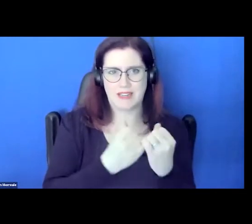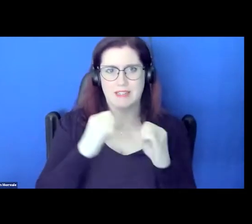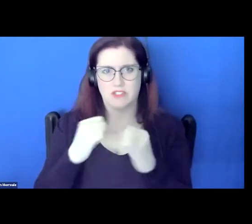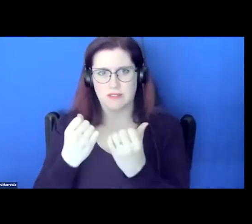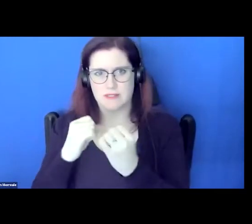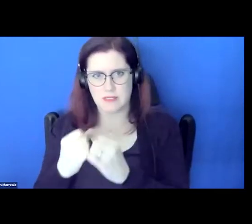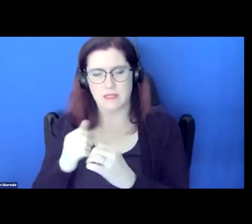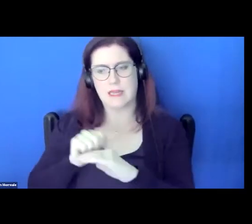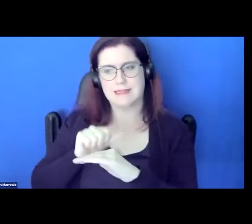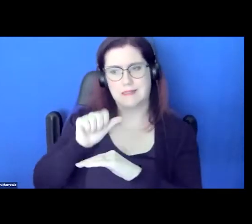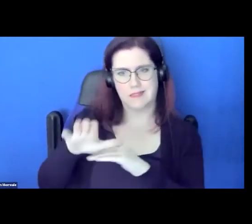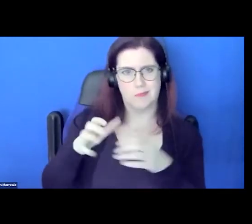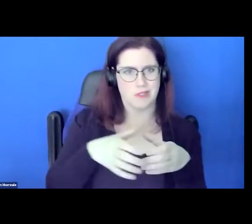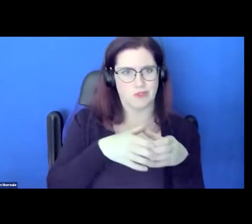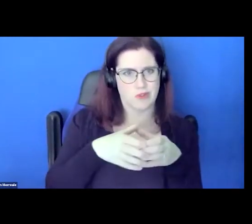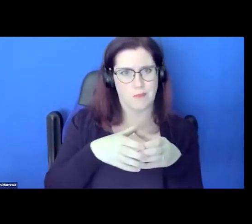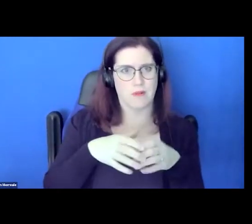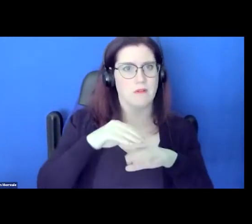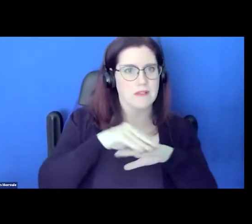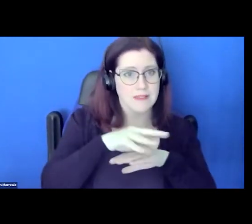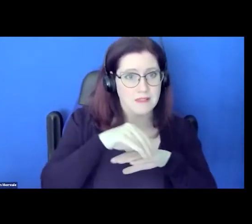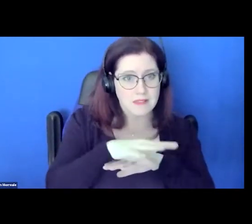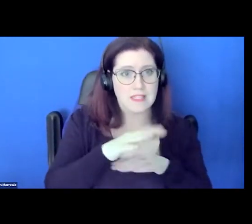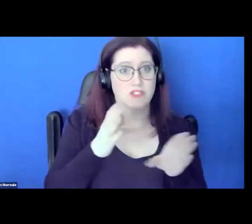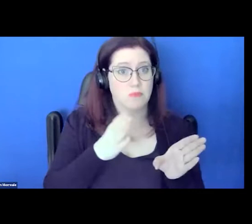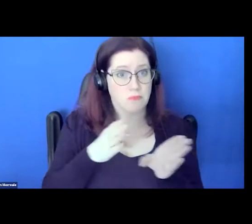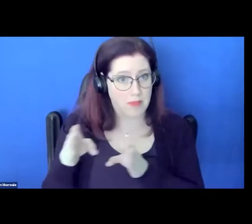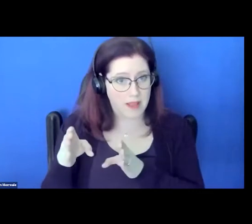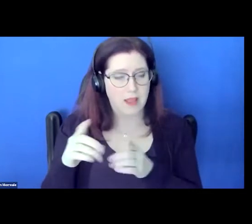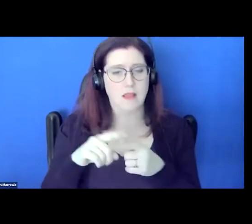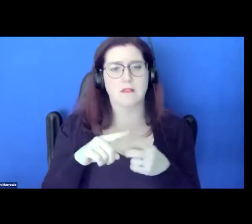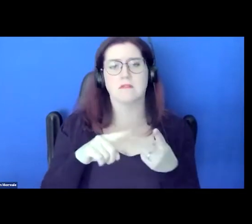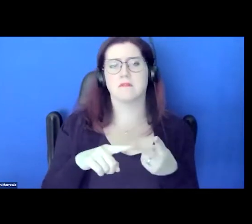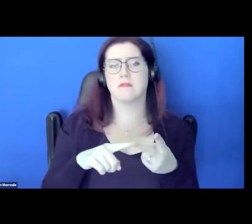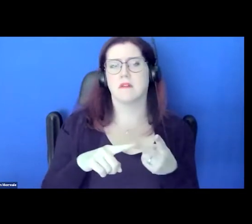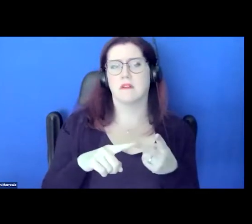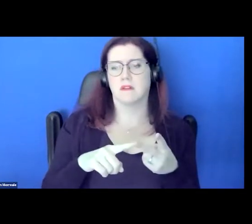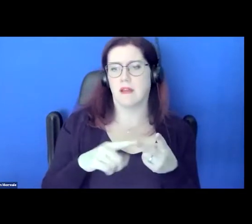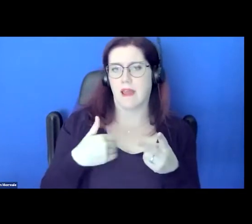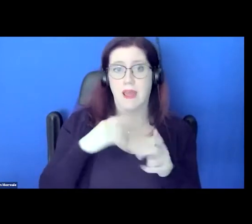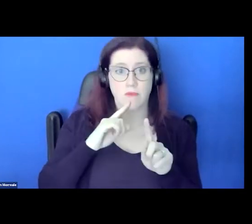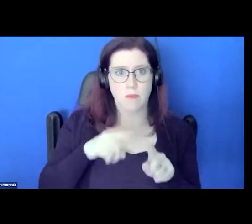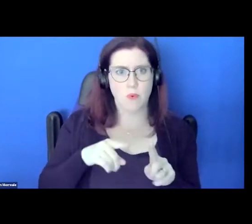a tribal consultation plan, do a subsequent report on how it was going.